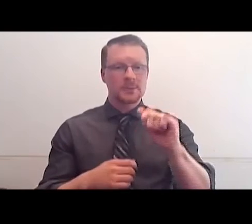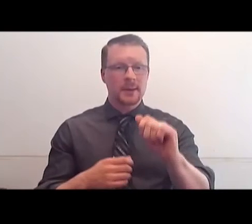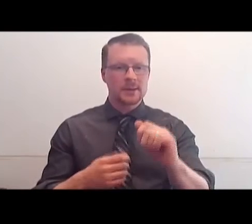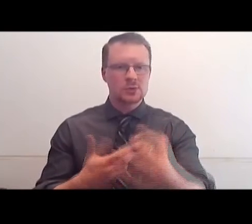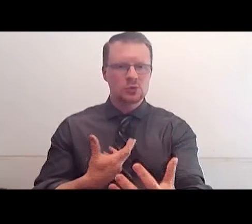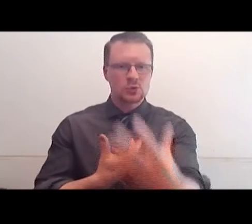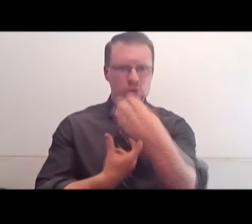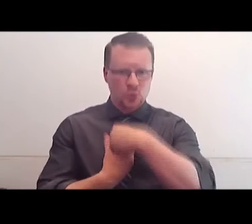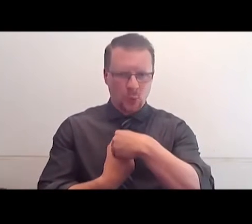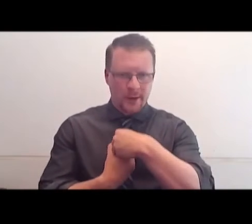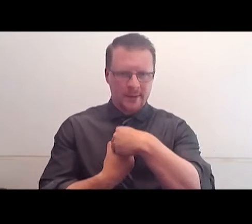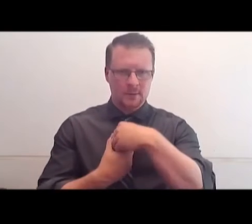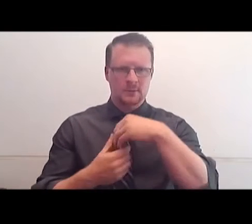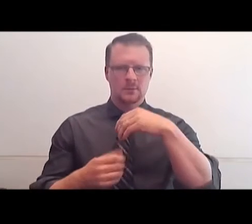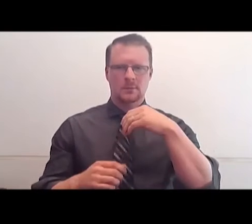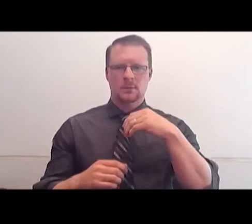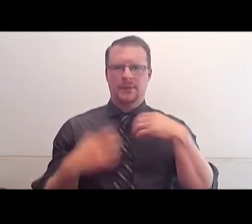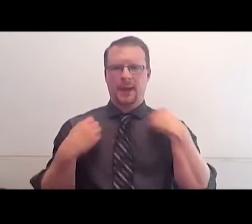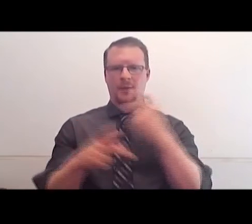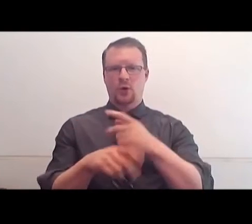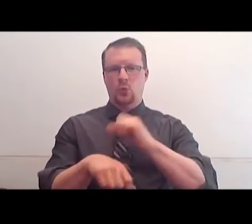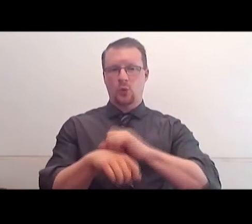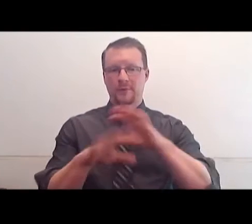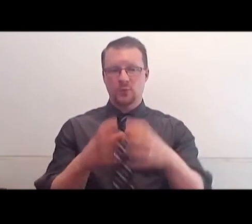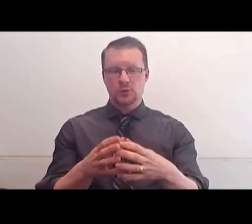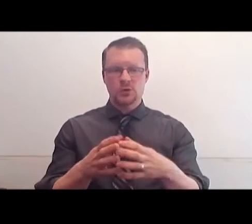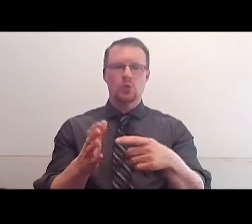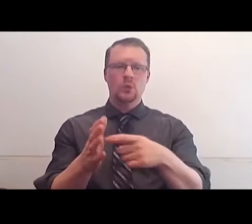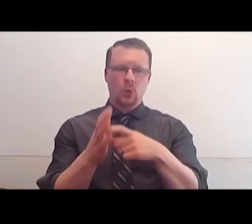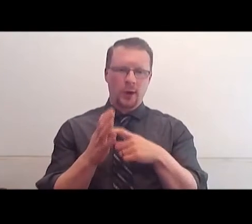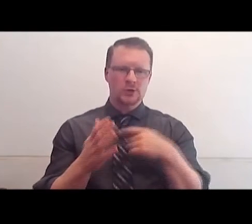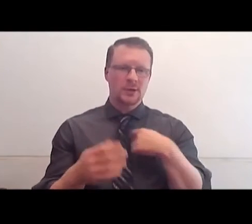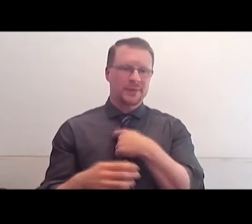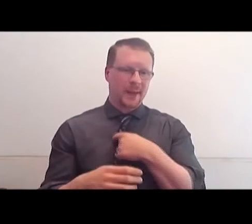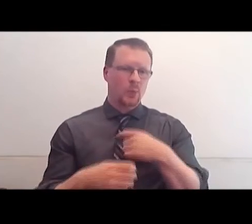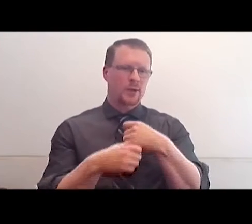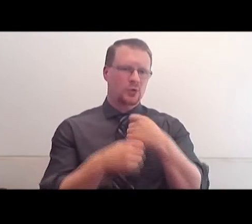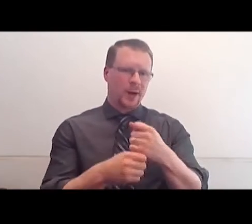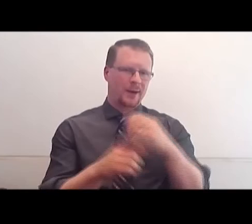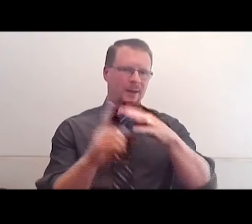Creating this environment for people with disabilities to be engaged with the healthcare workforce